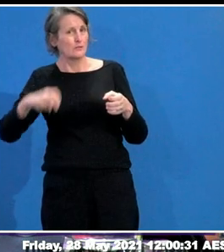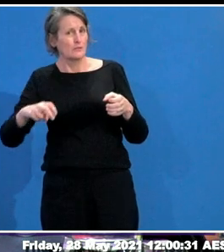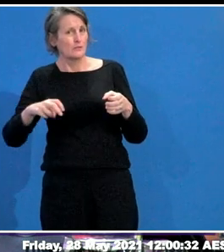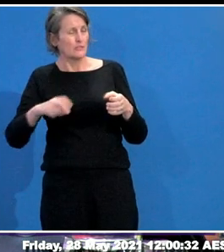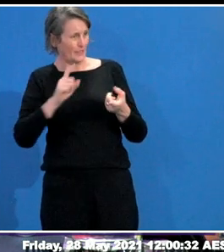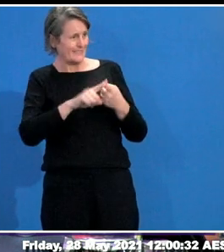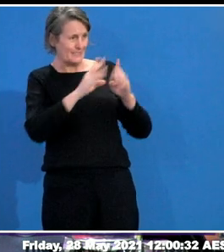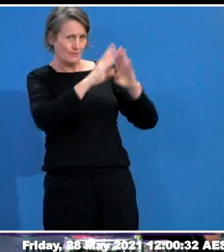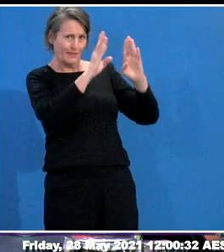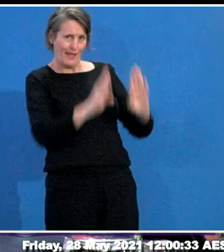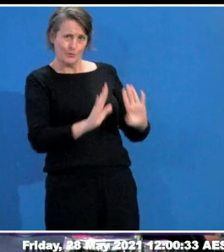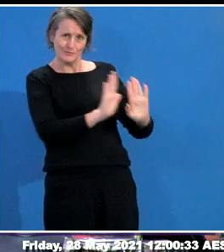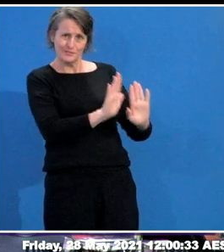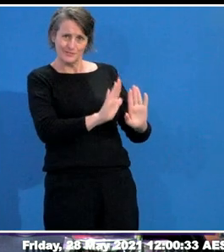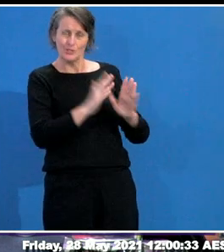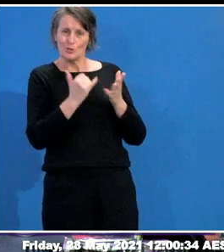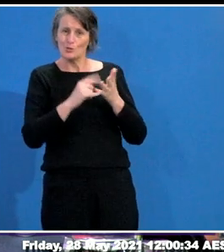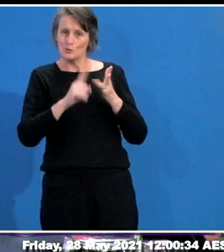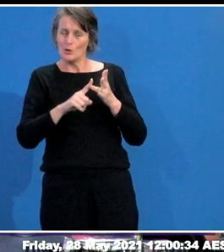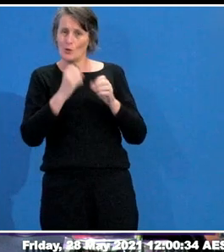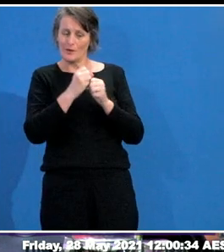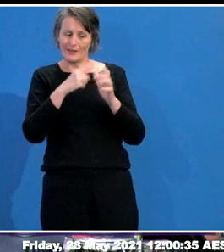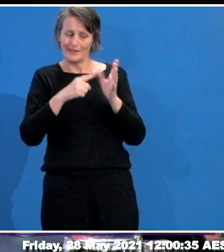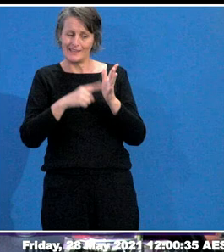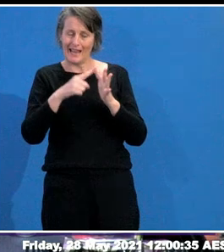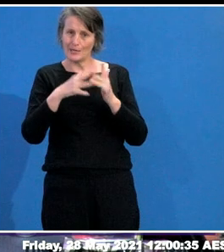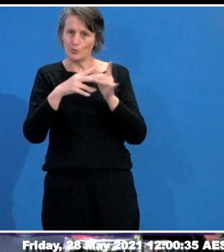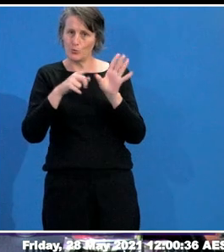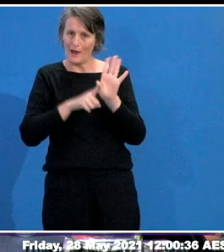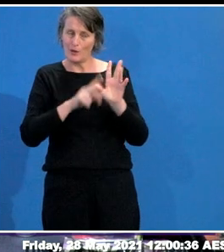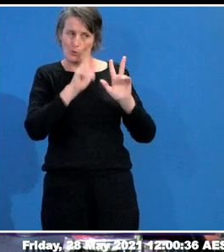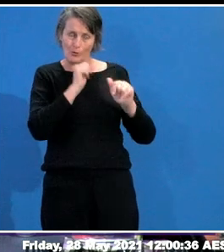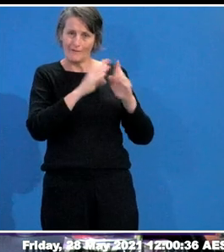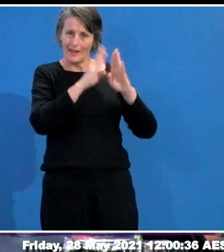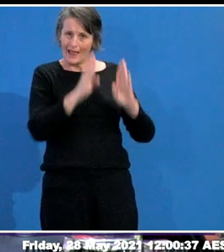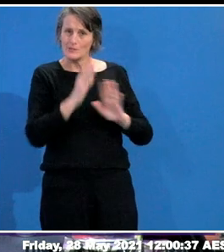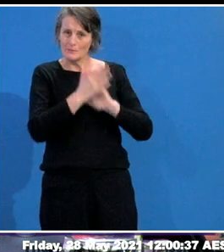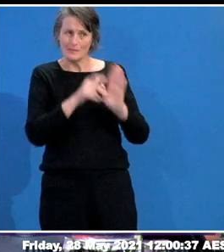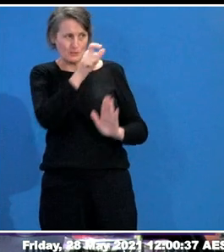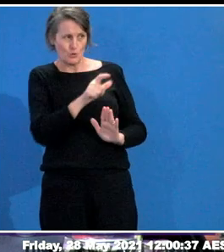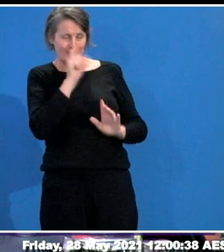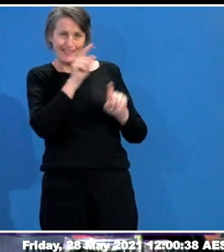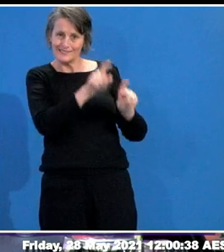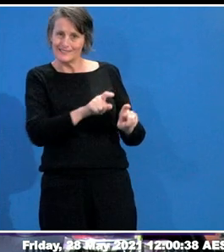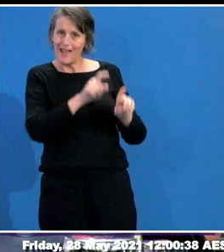So Gateway --- therefore, the resident would be able to stay and there would be